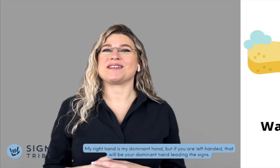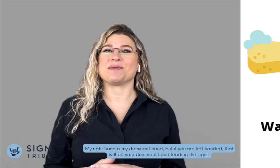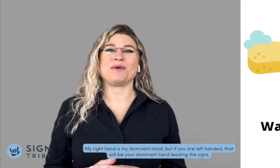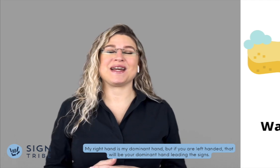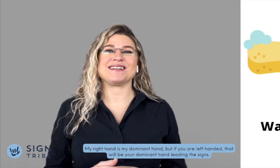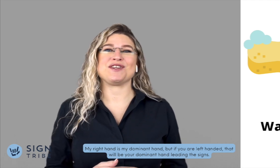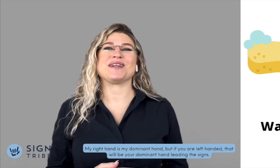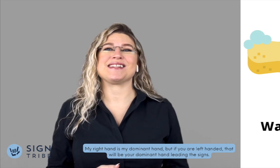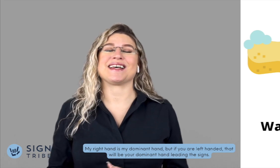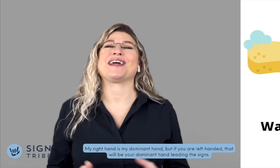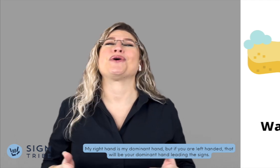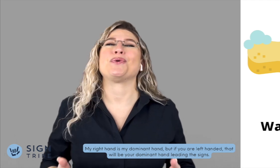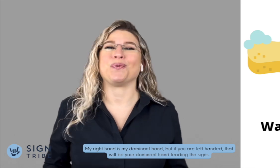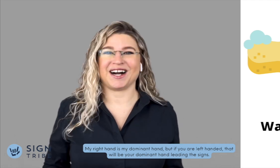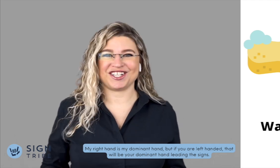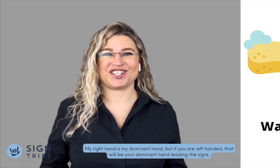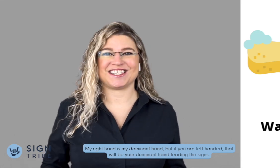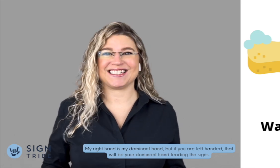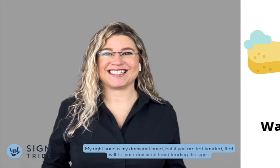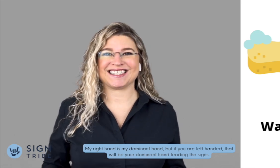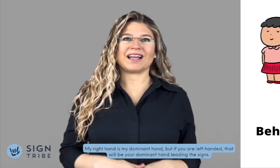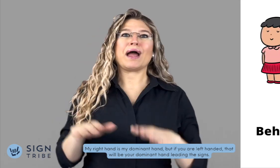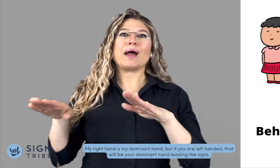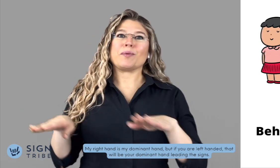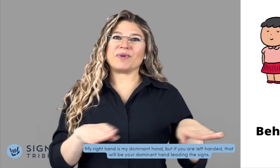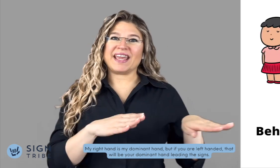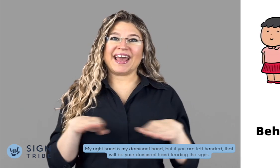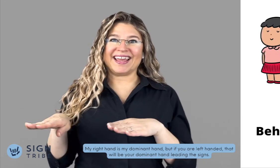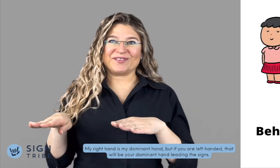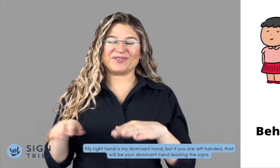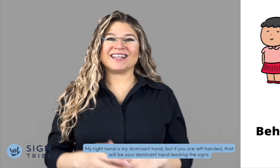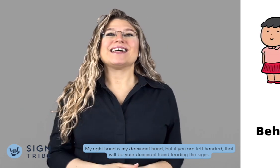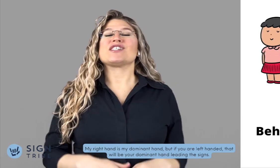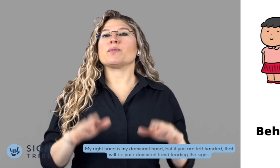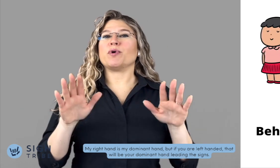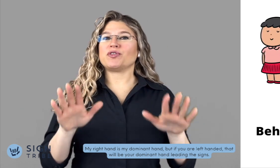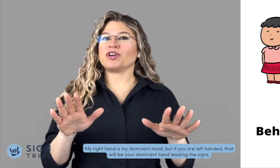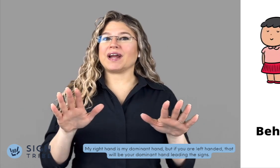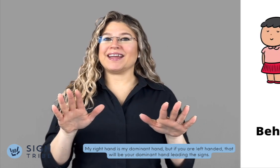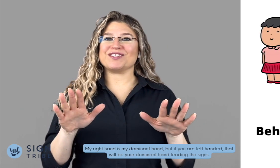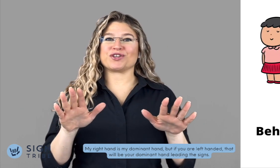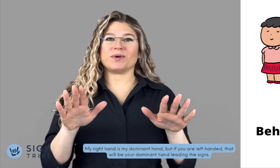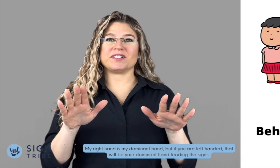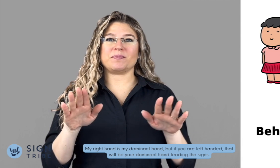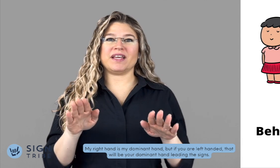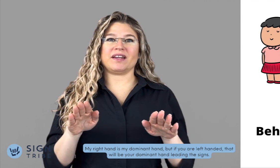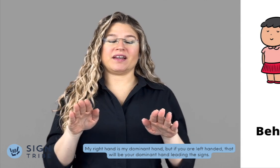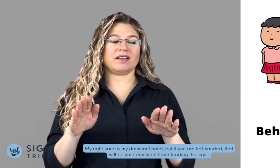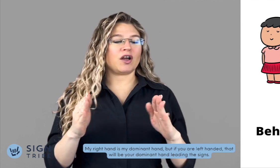of the ways that you can sign wash. Behave. So both of your hands are going to be in a,